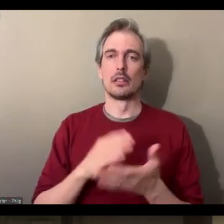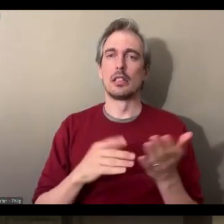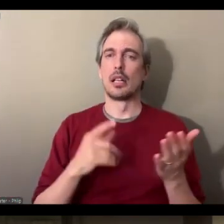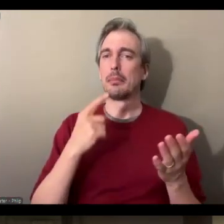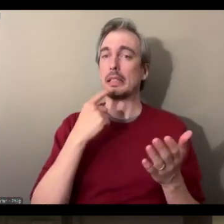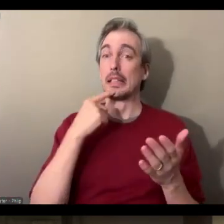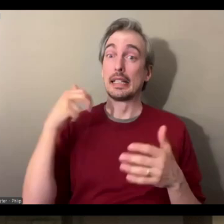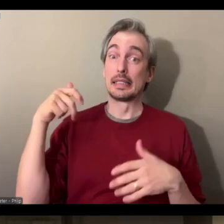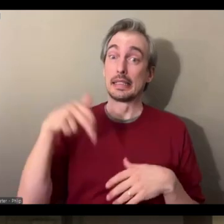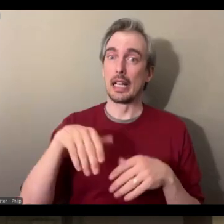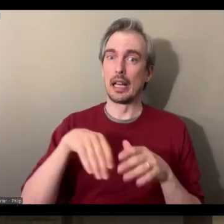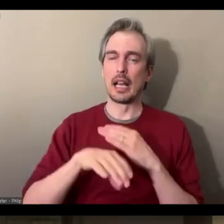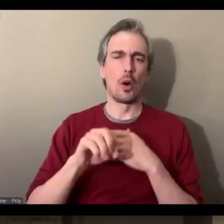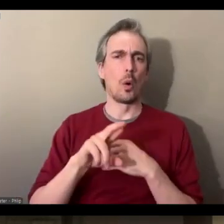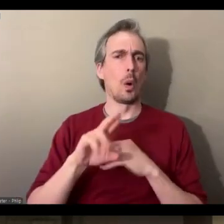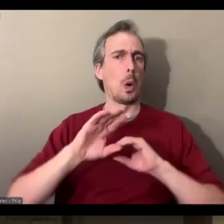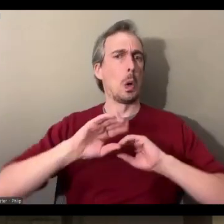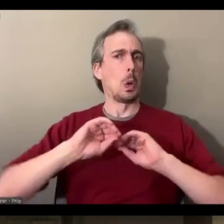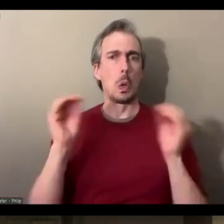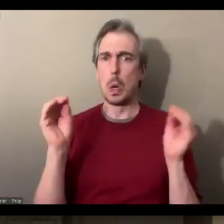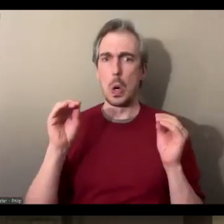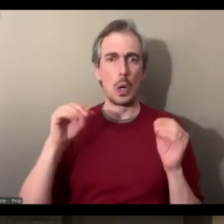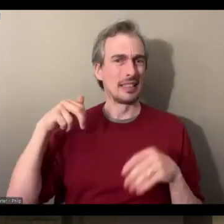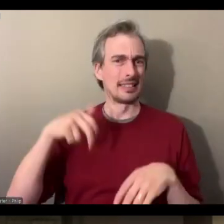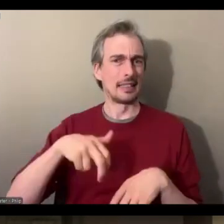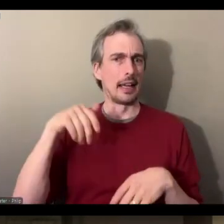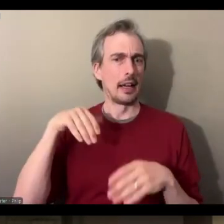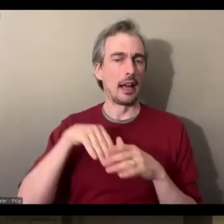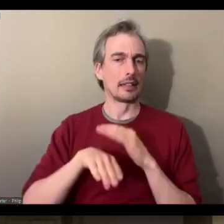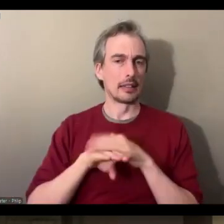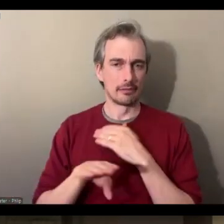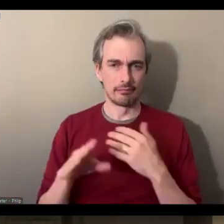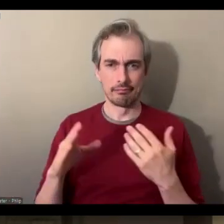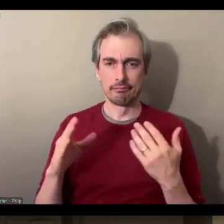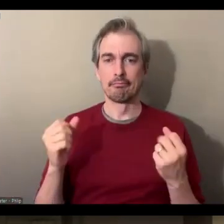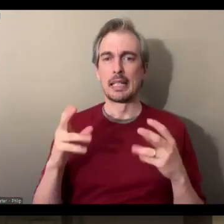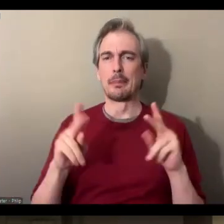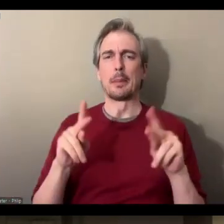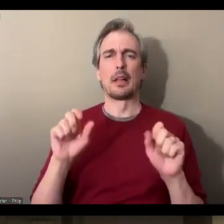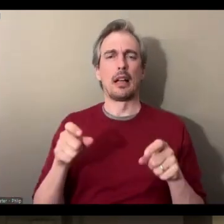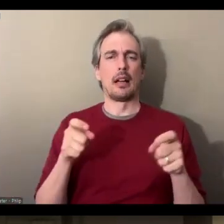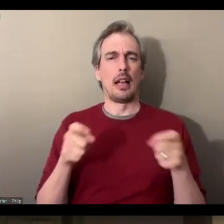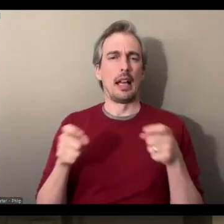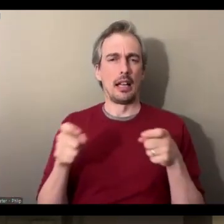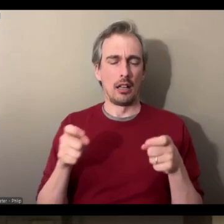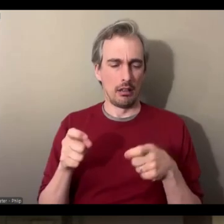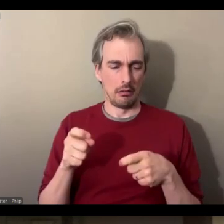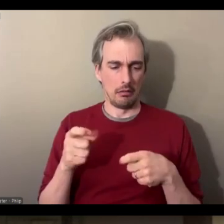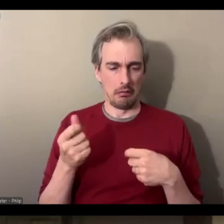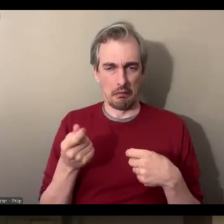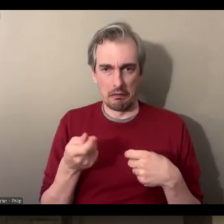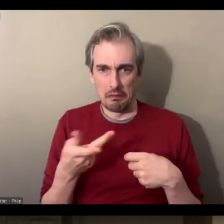of people can handle a couple of stairs. Or a few stairs. And it's really unusual to have something